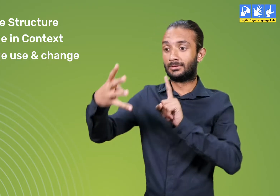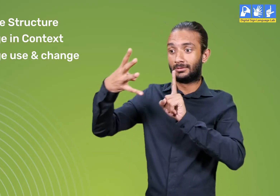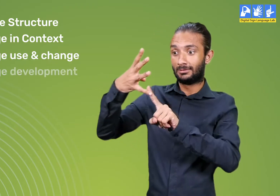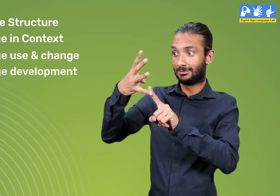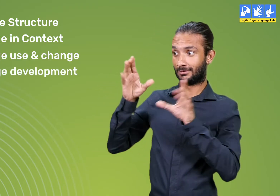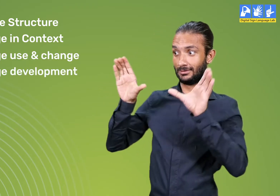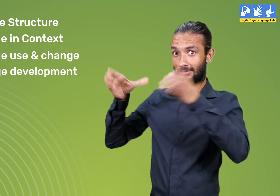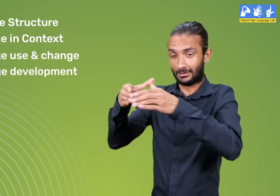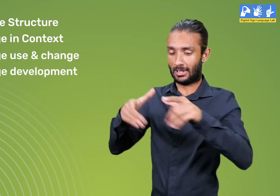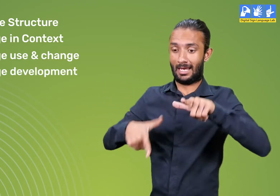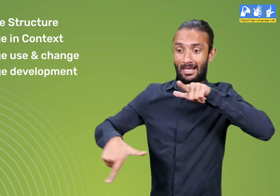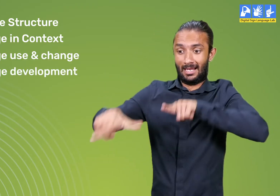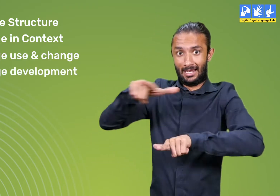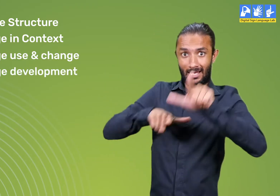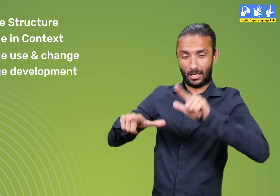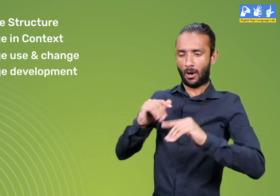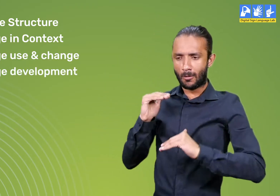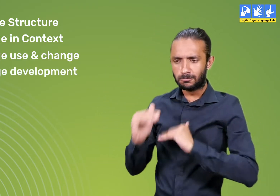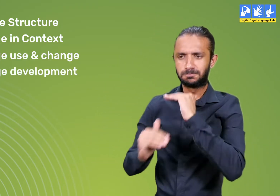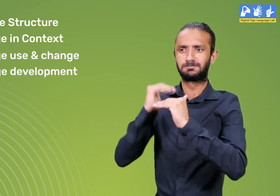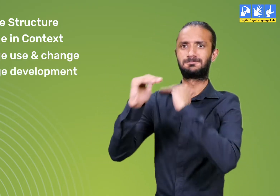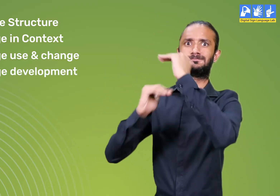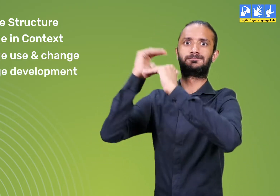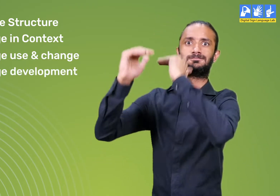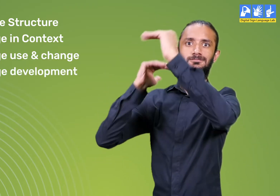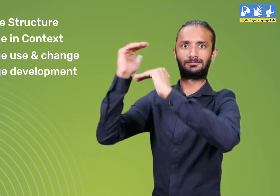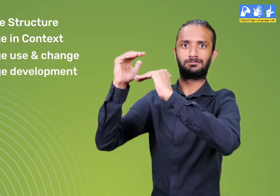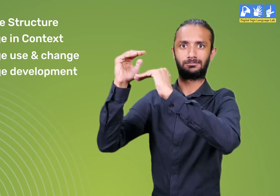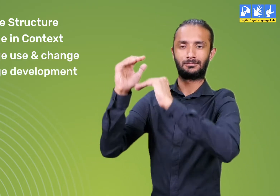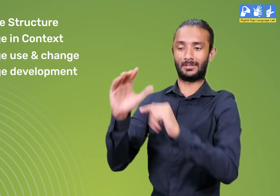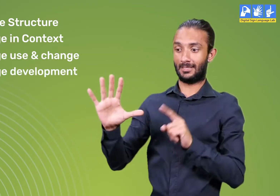4 . language development and